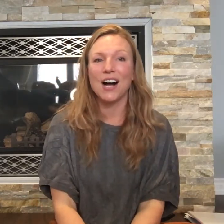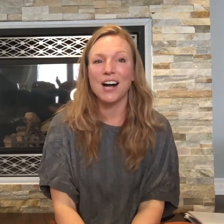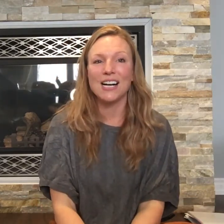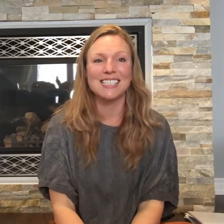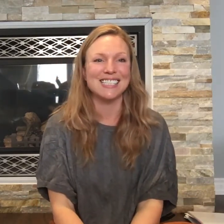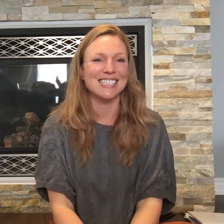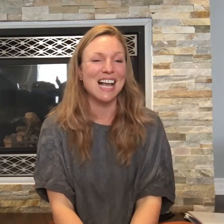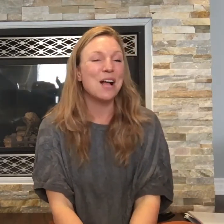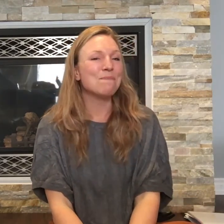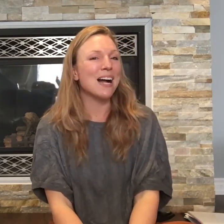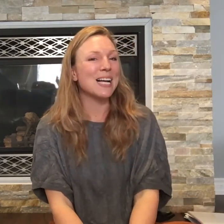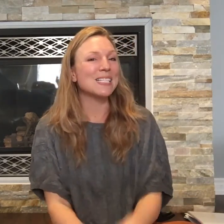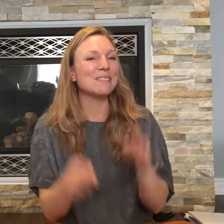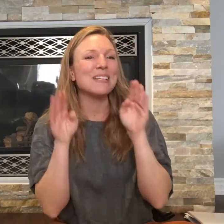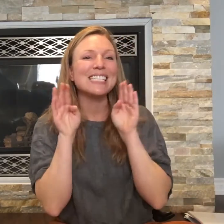Must be